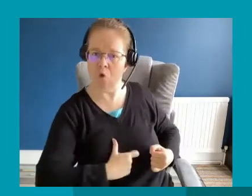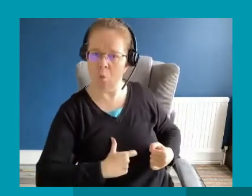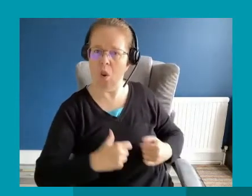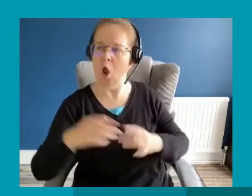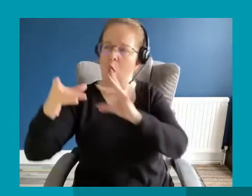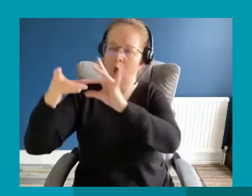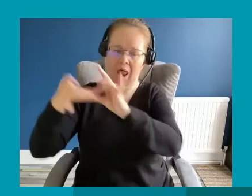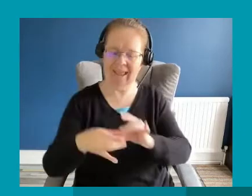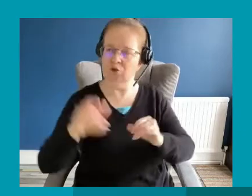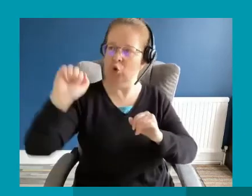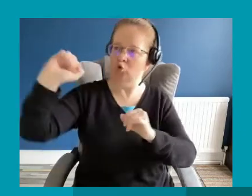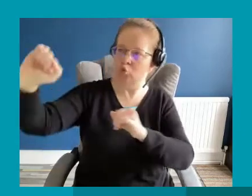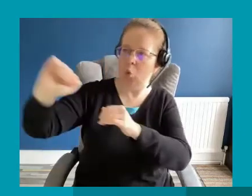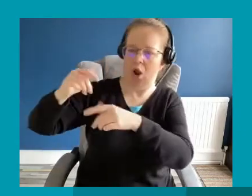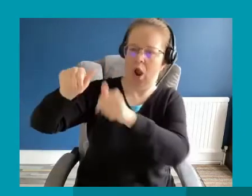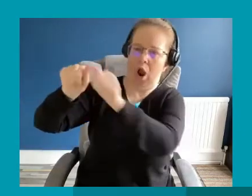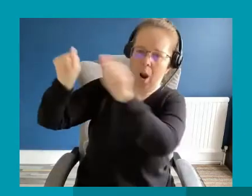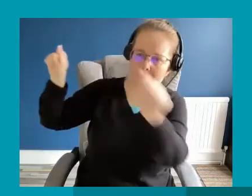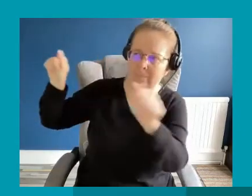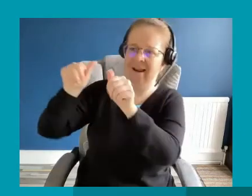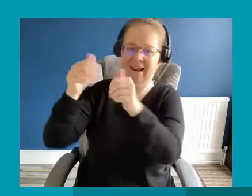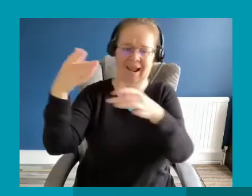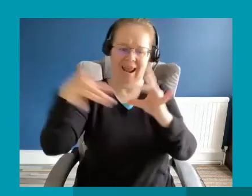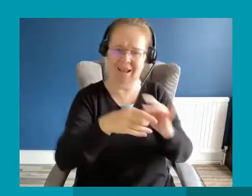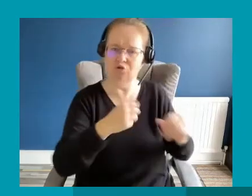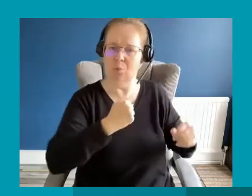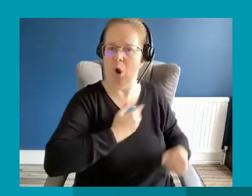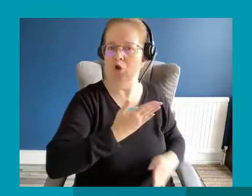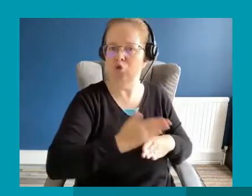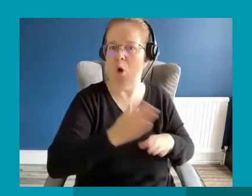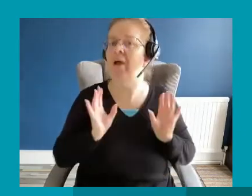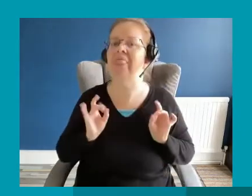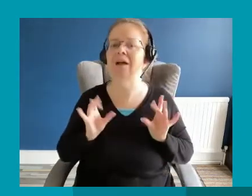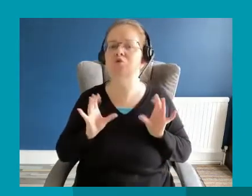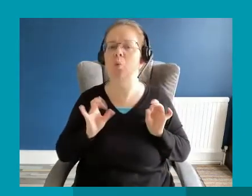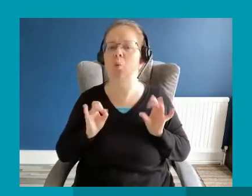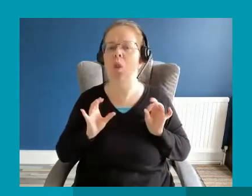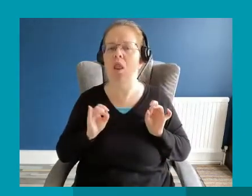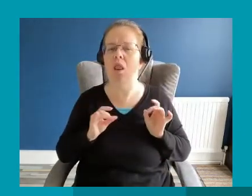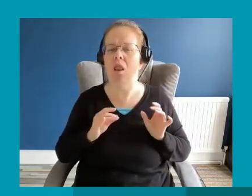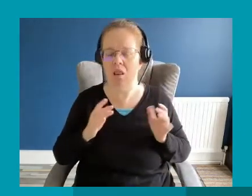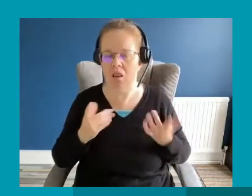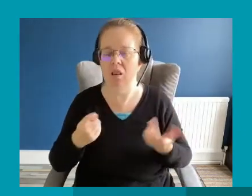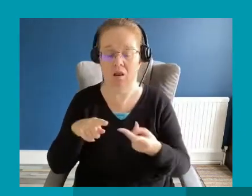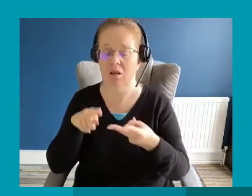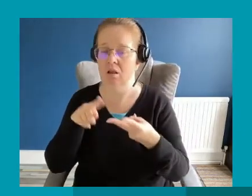opportunity or that role only. OK. Secondly, you want to be really effective in the